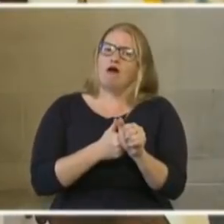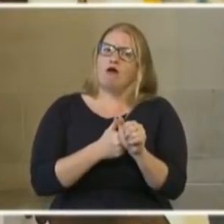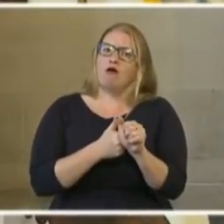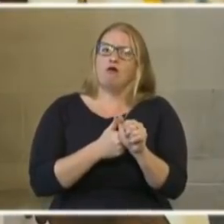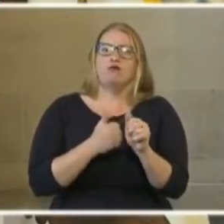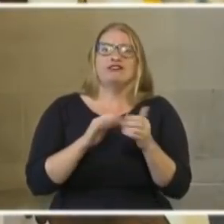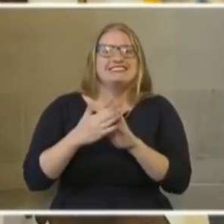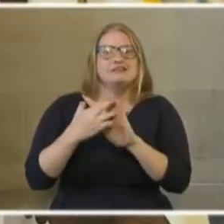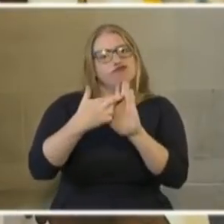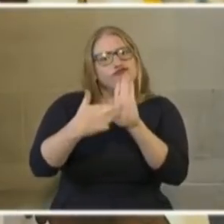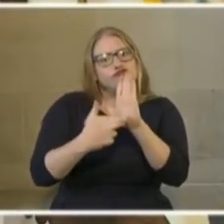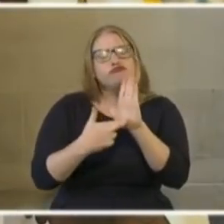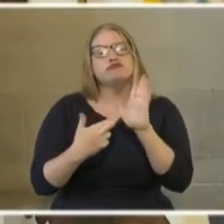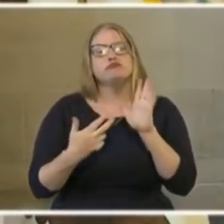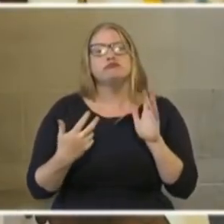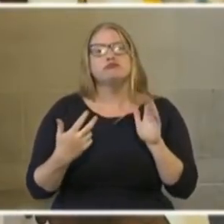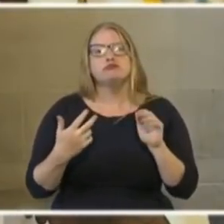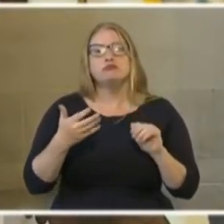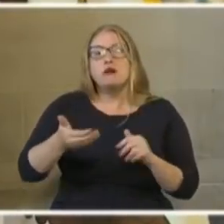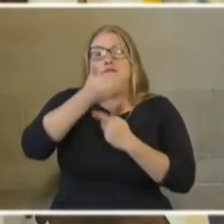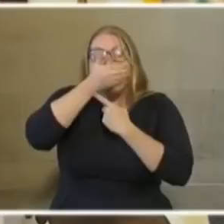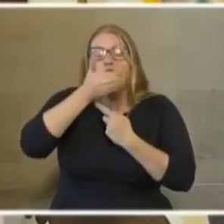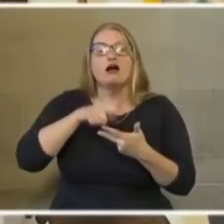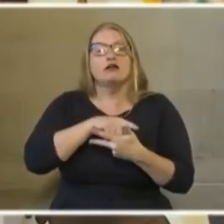AND THAT IS WHY IT IS SO